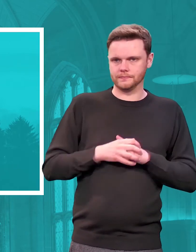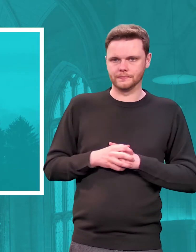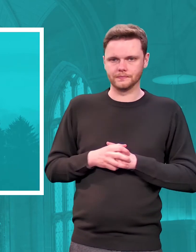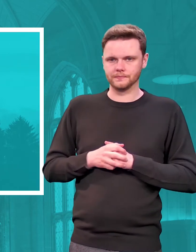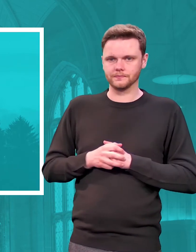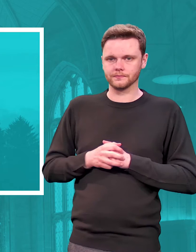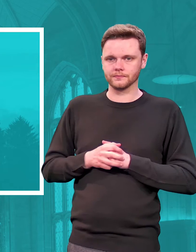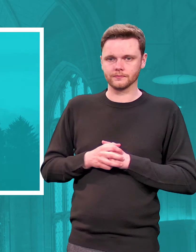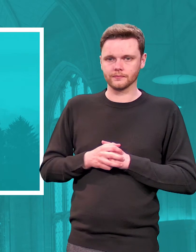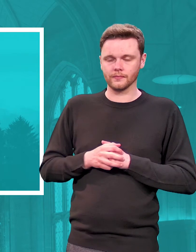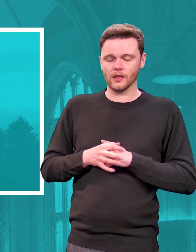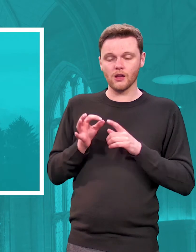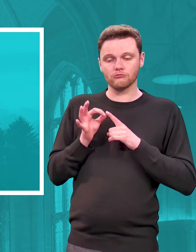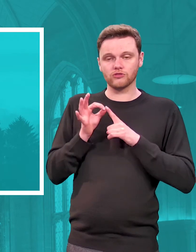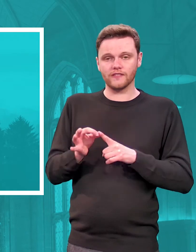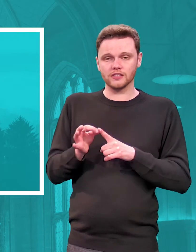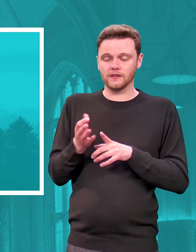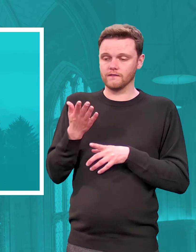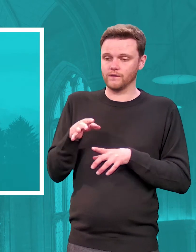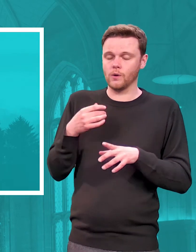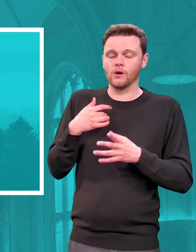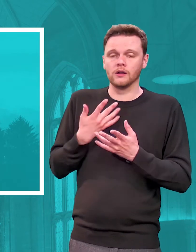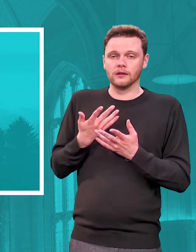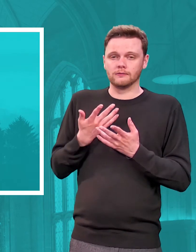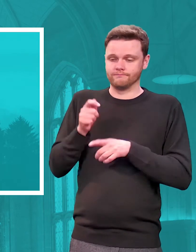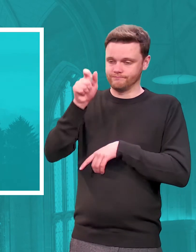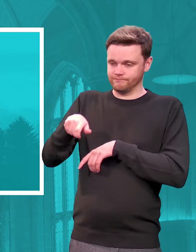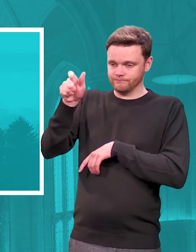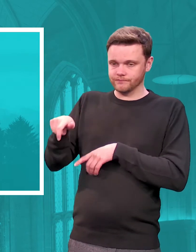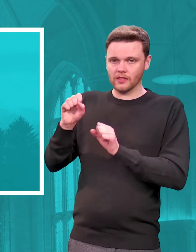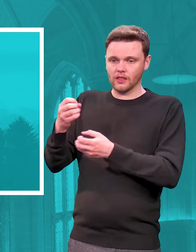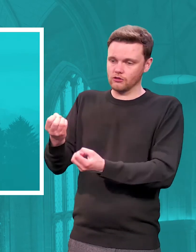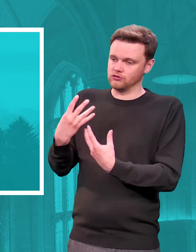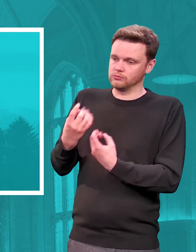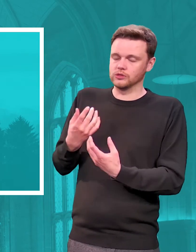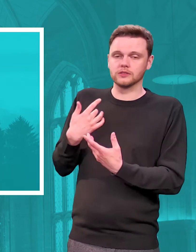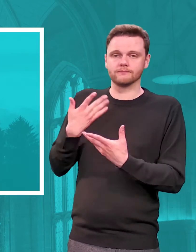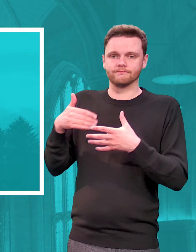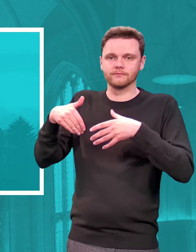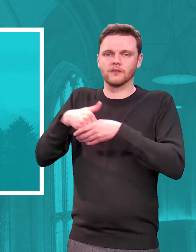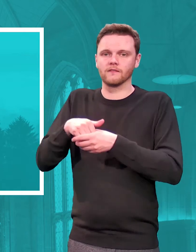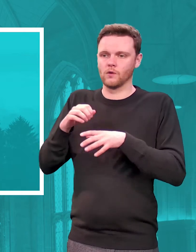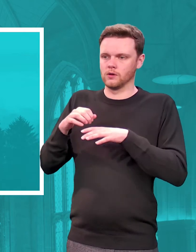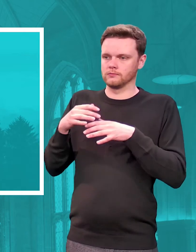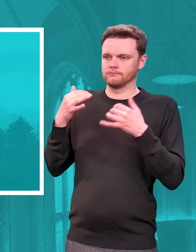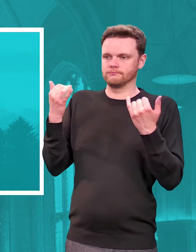Provisions also cover those whose contributions are required to enable the marriage service to proceed,